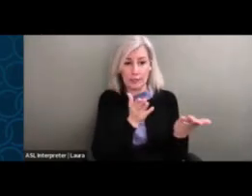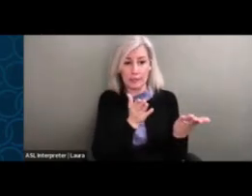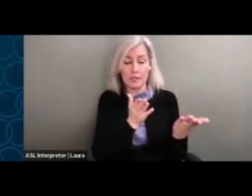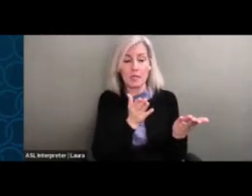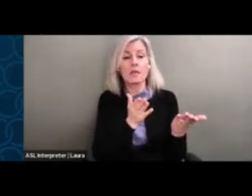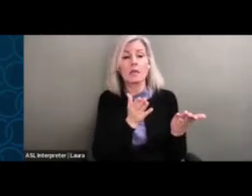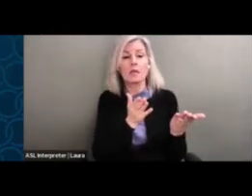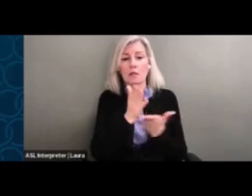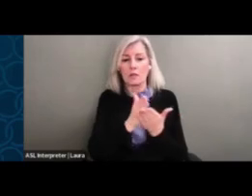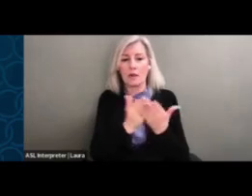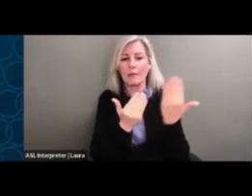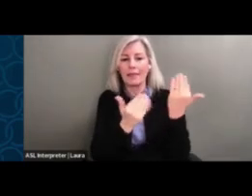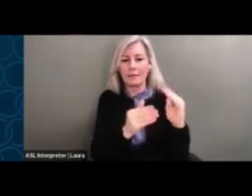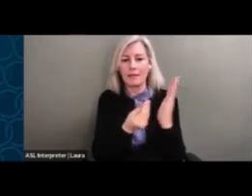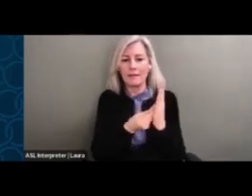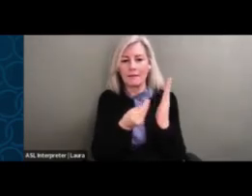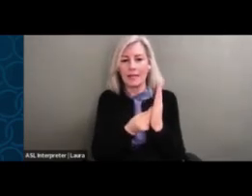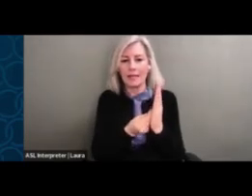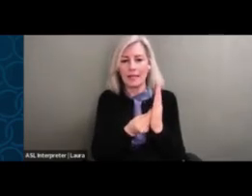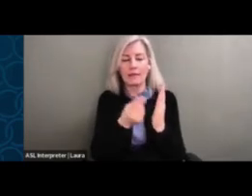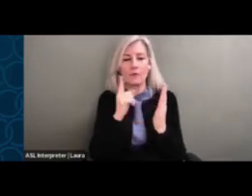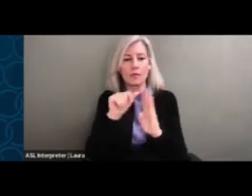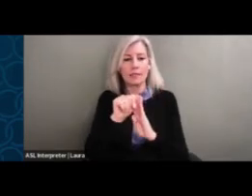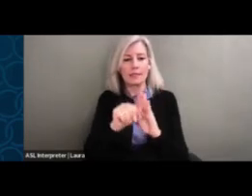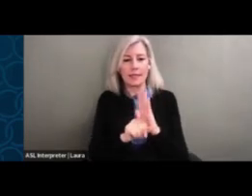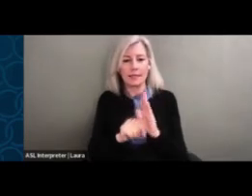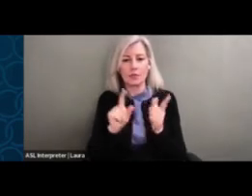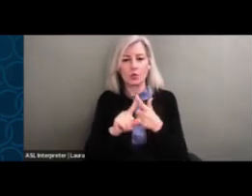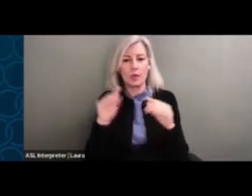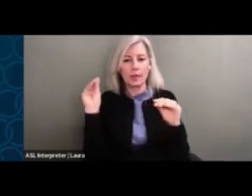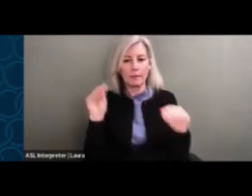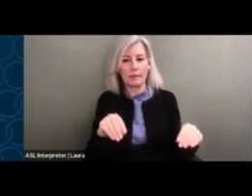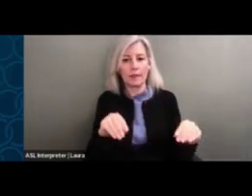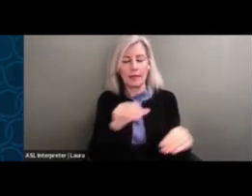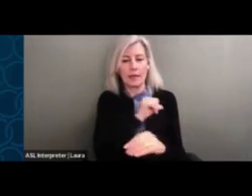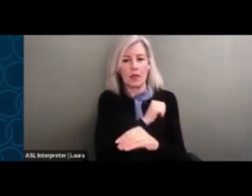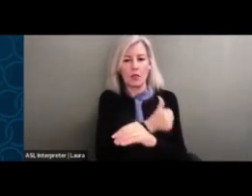the need to make sure that it doesn't negatively impact the waiting list for the traditional 1915(c) services,